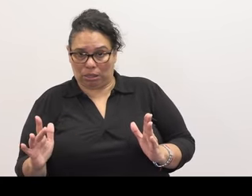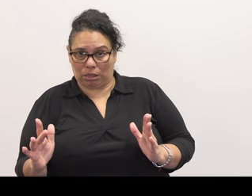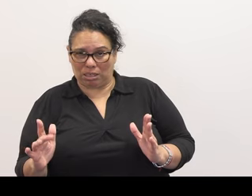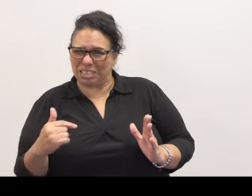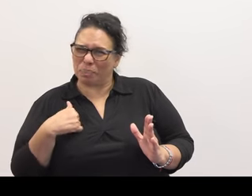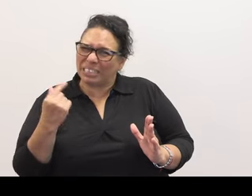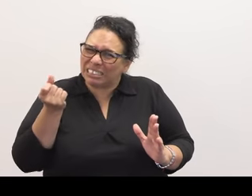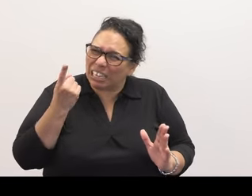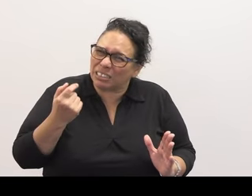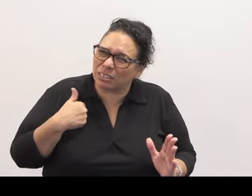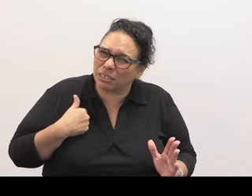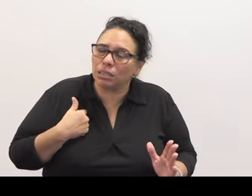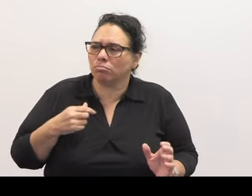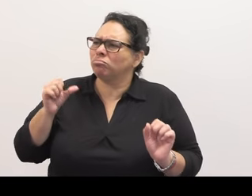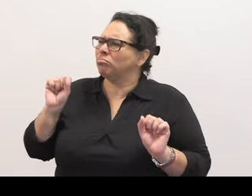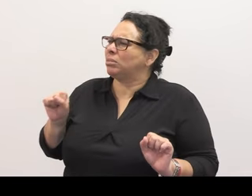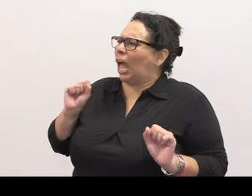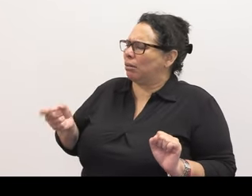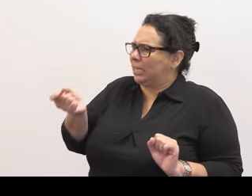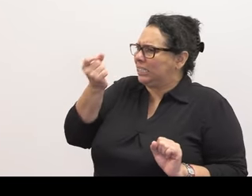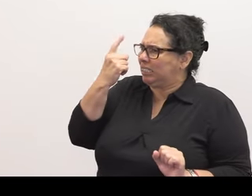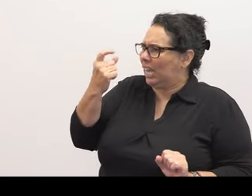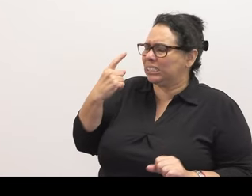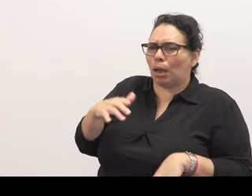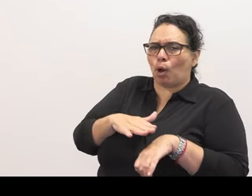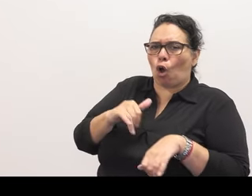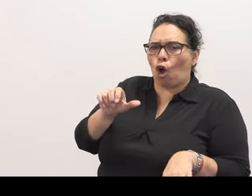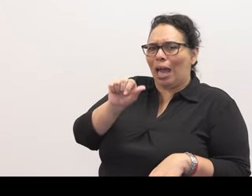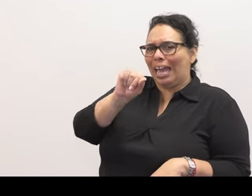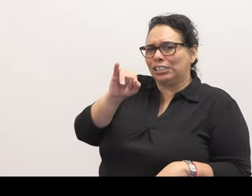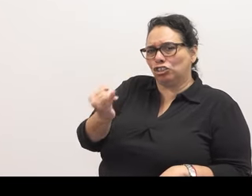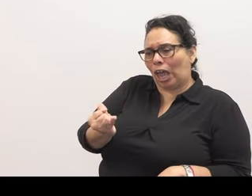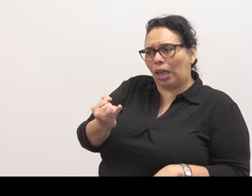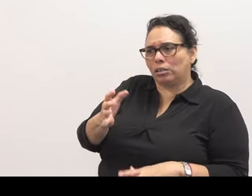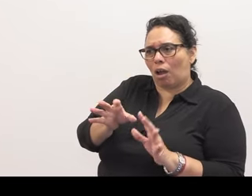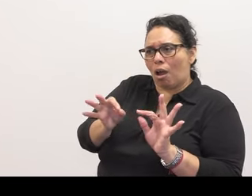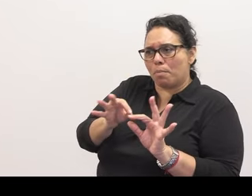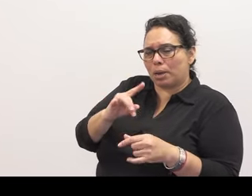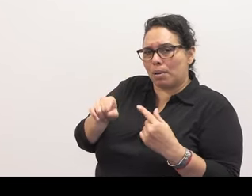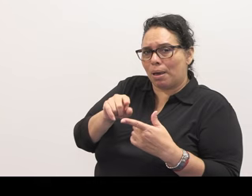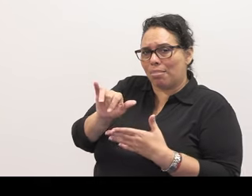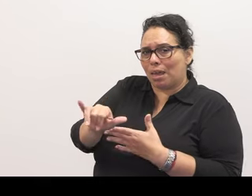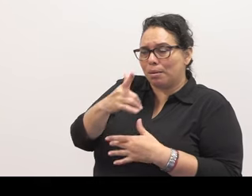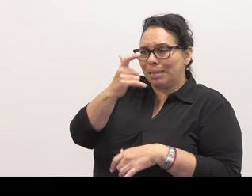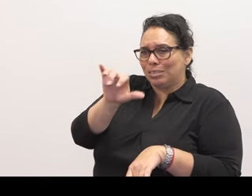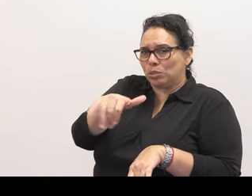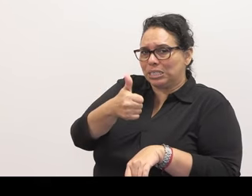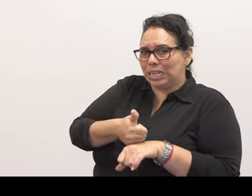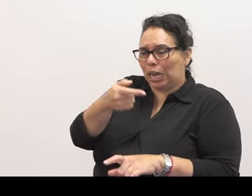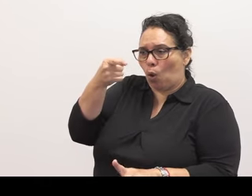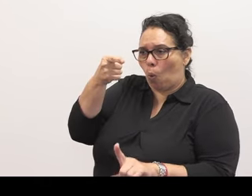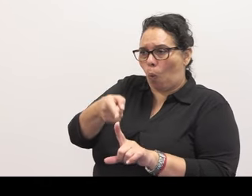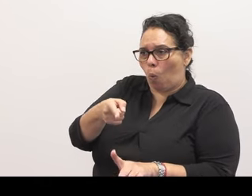rephrasing it that way? [Jill Baker] It makes sense, yeah. And actually I'm just gonna call in AJ to comment on that because we're setting a goal that at some point